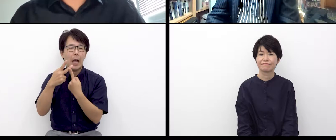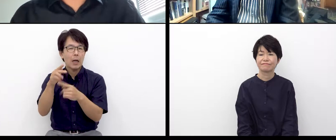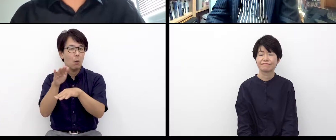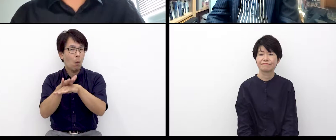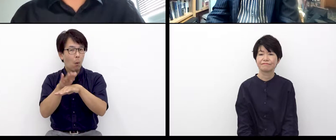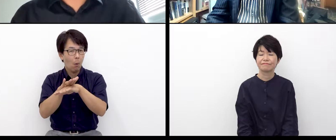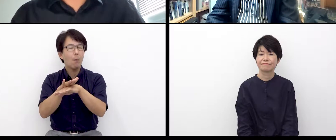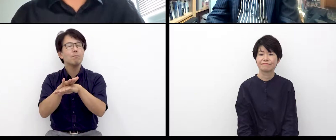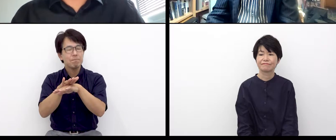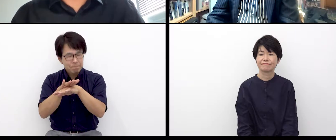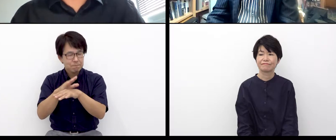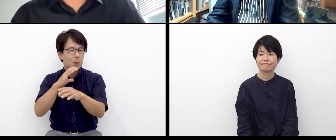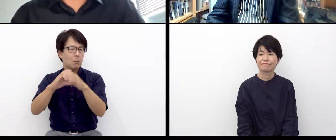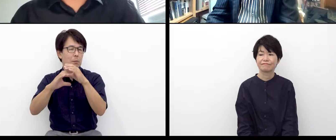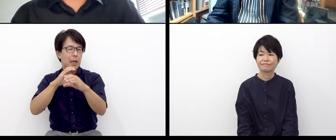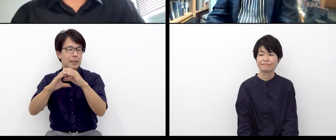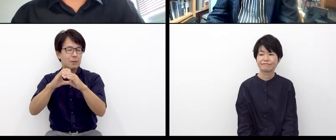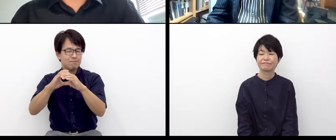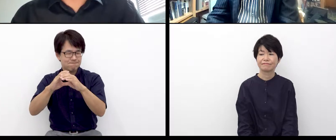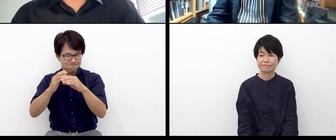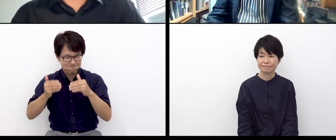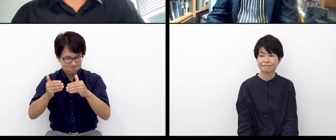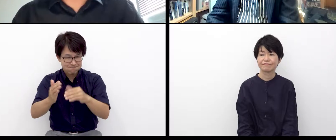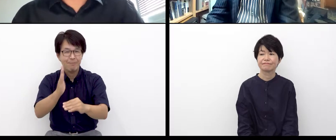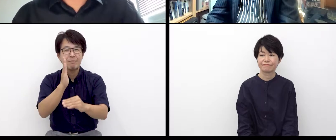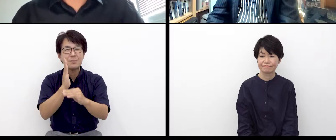who are there.